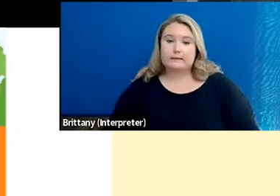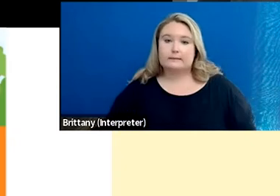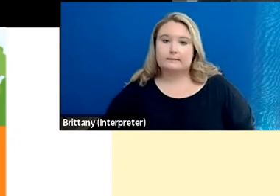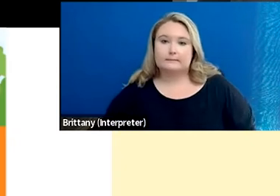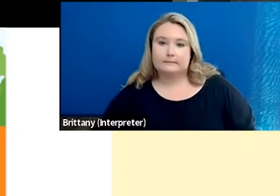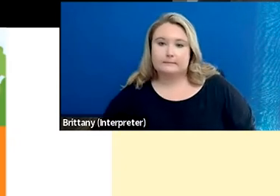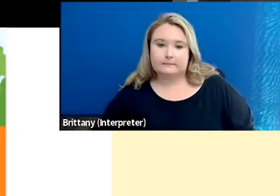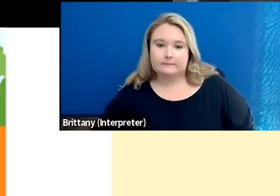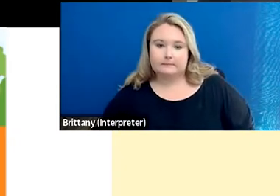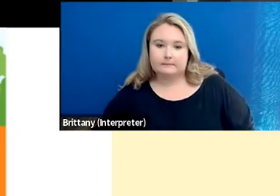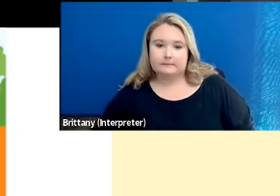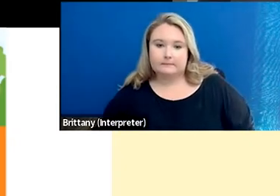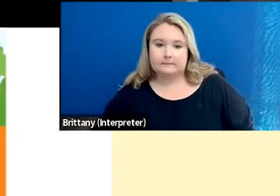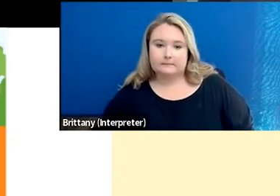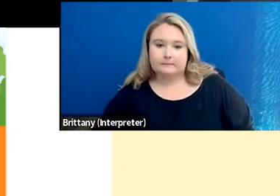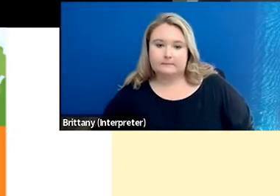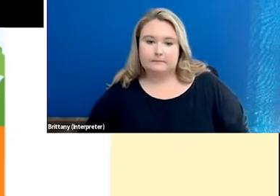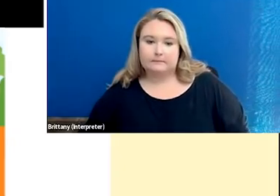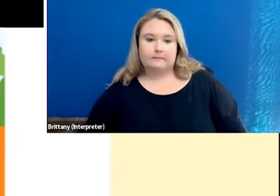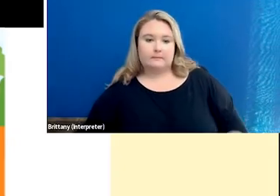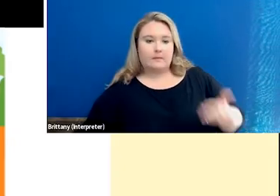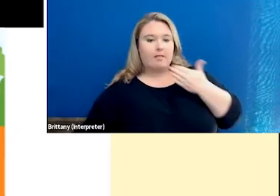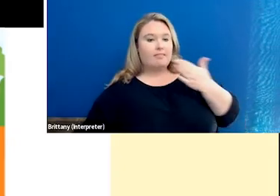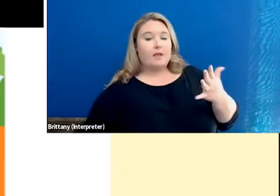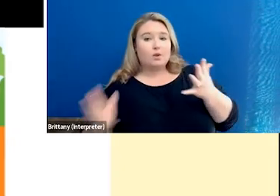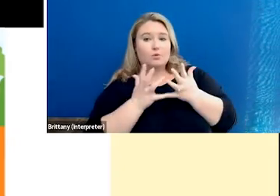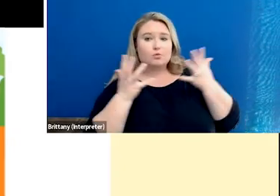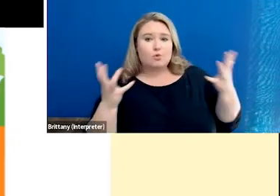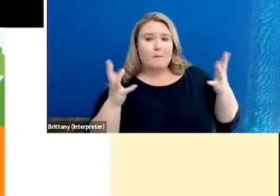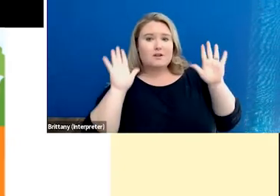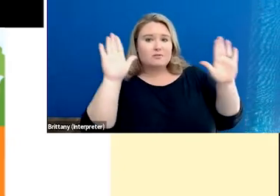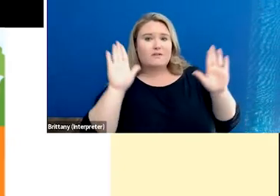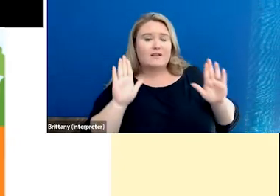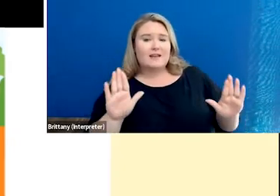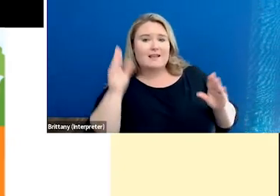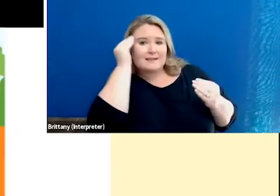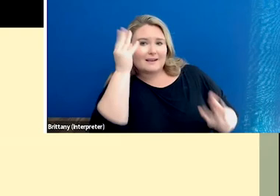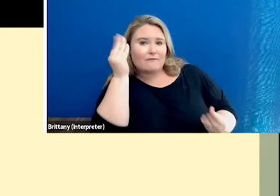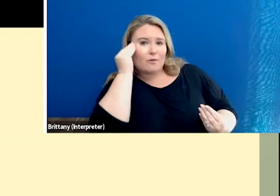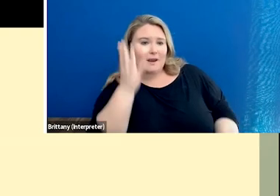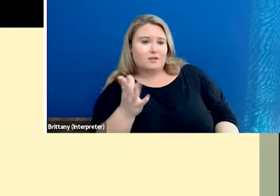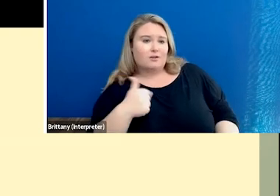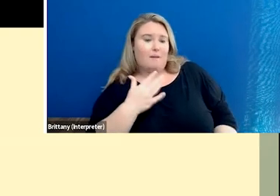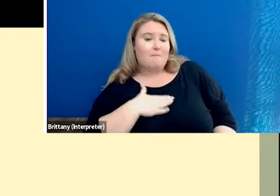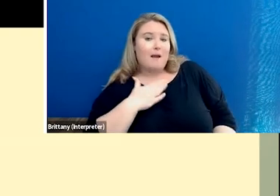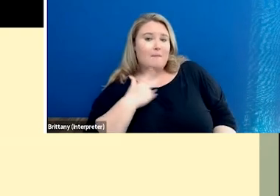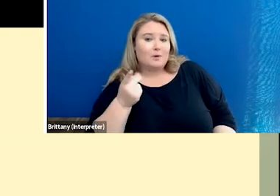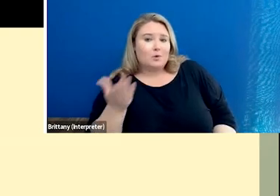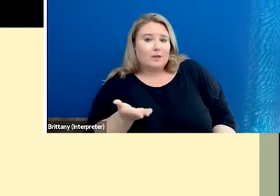[Debbie] Thank you so much. This was fantastic information. I'm so glad you were here today to share it with us.